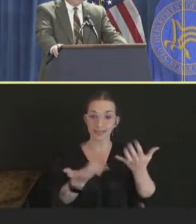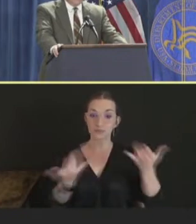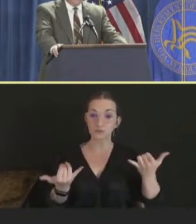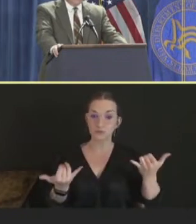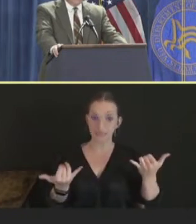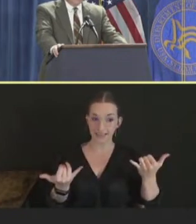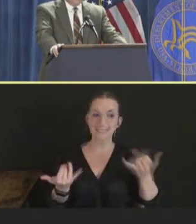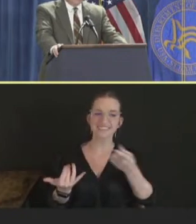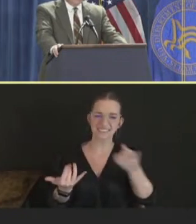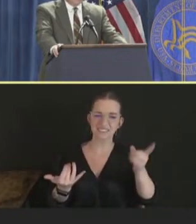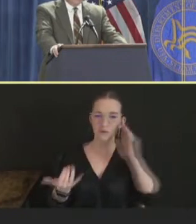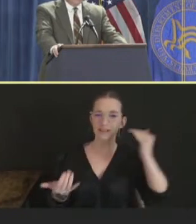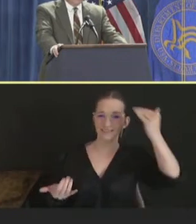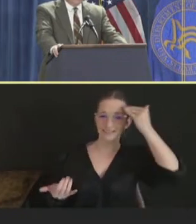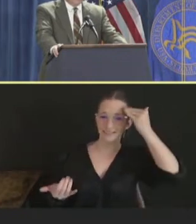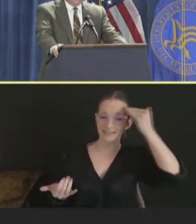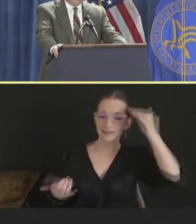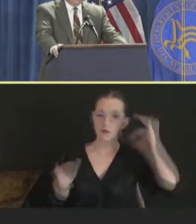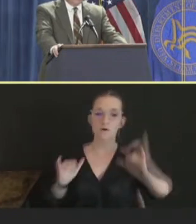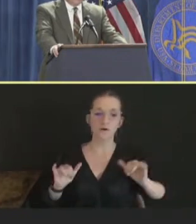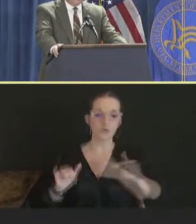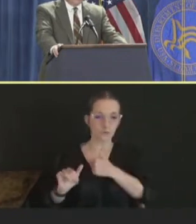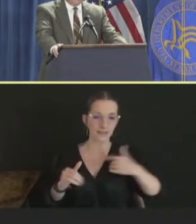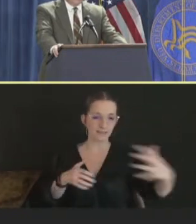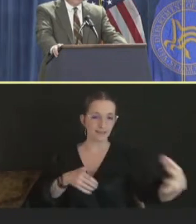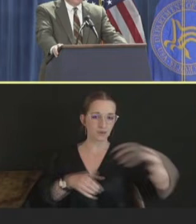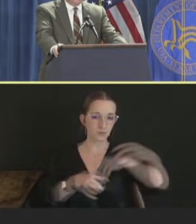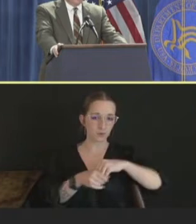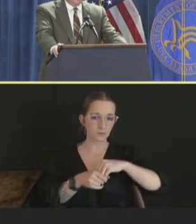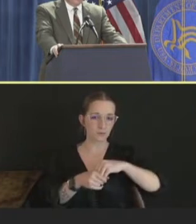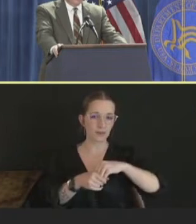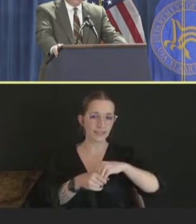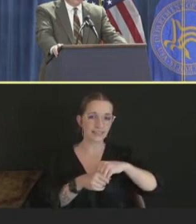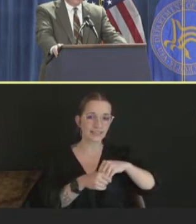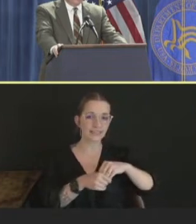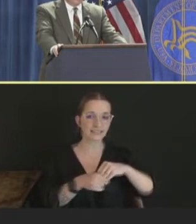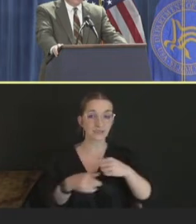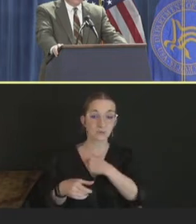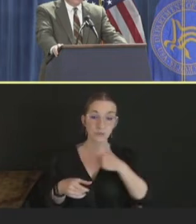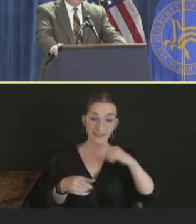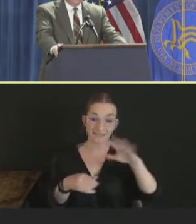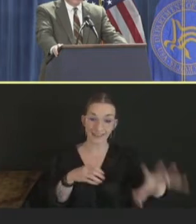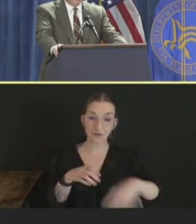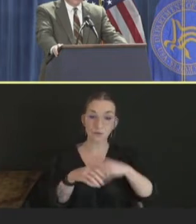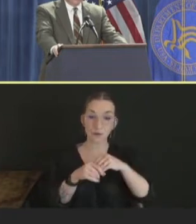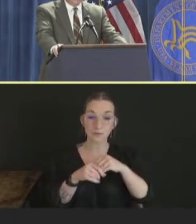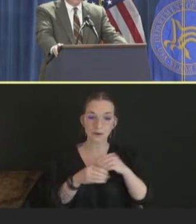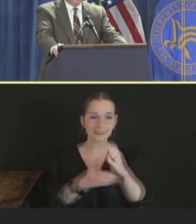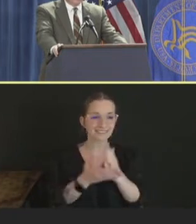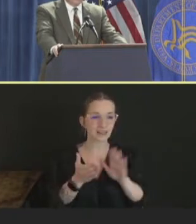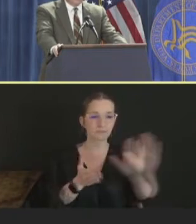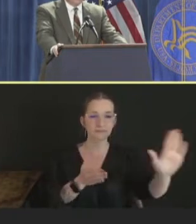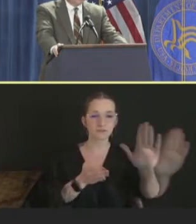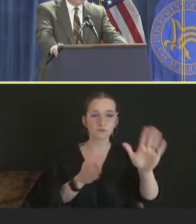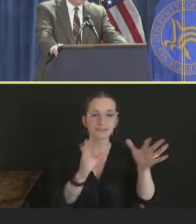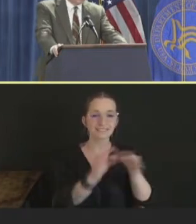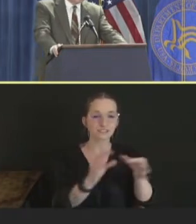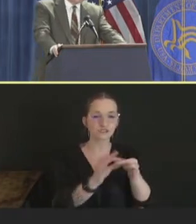we'll note that we've incorporated some of those suggestions and revised the document